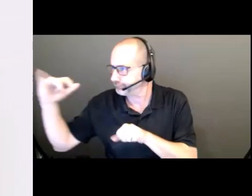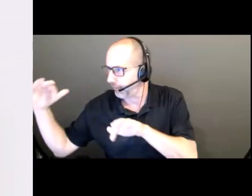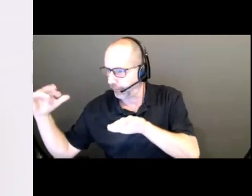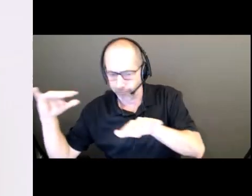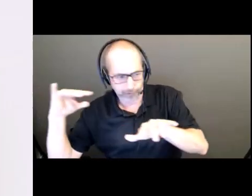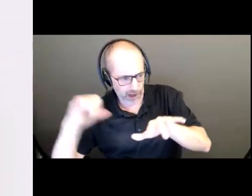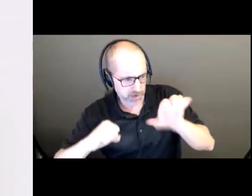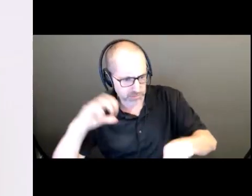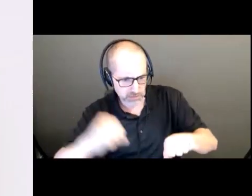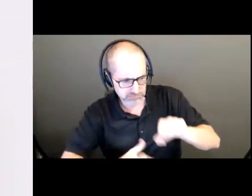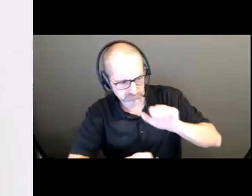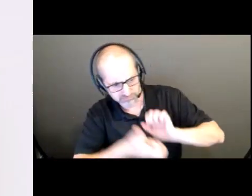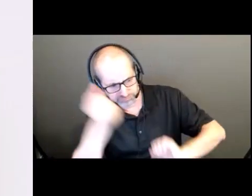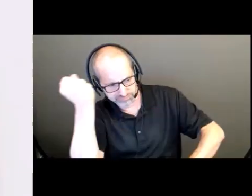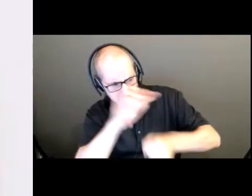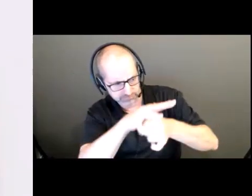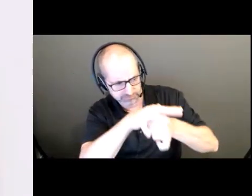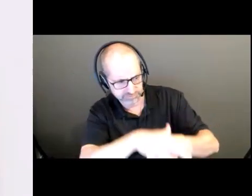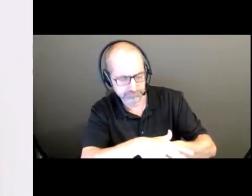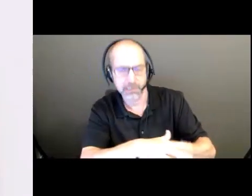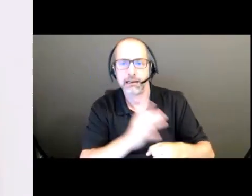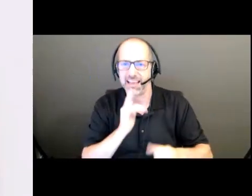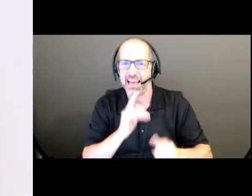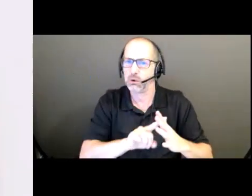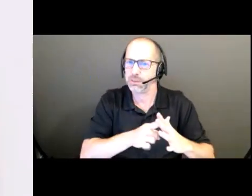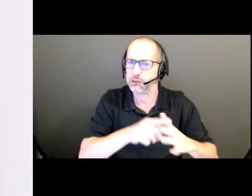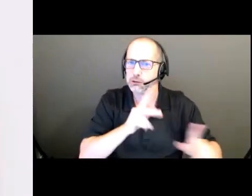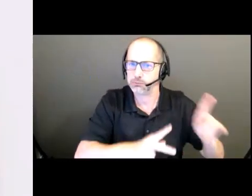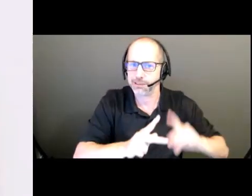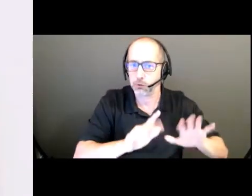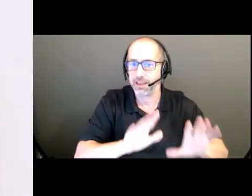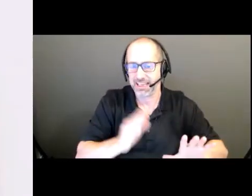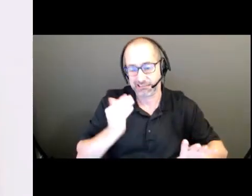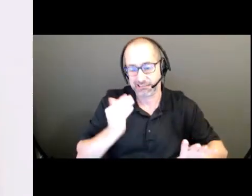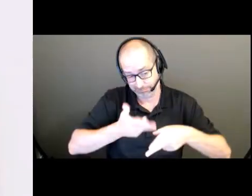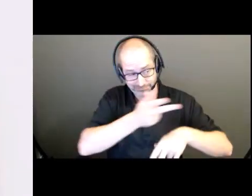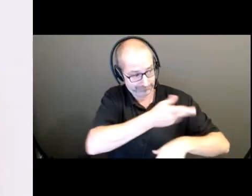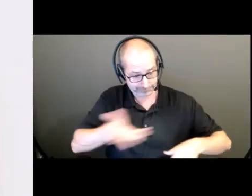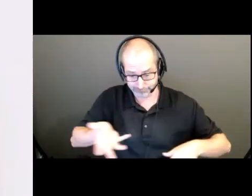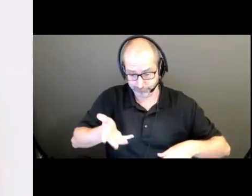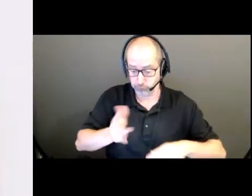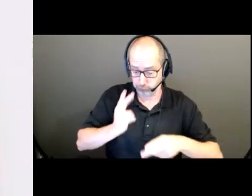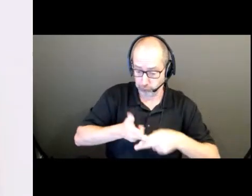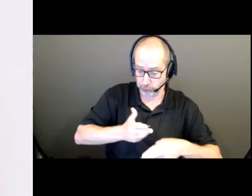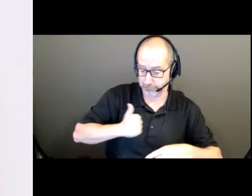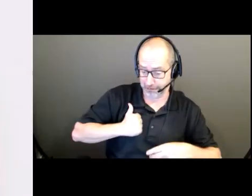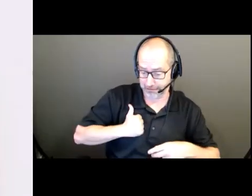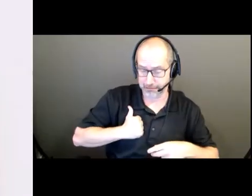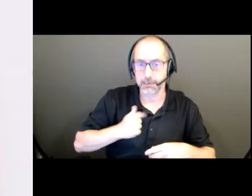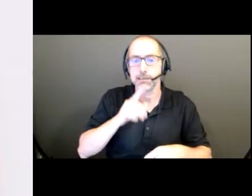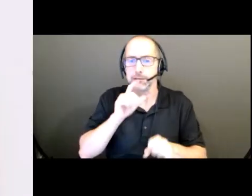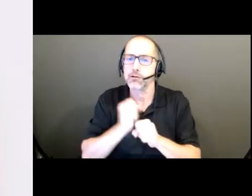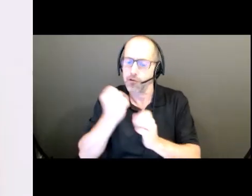and the original Peoples in what we now know as Canada, and fervently believes the Arts contribute to the healing and decolonizing journey